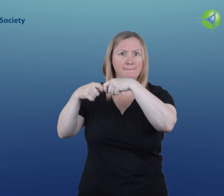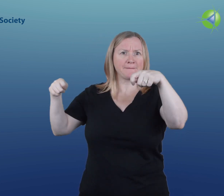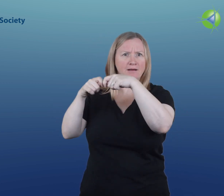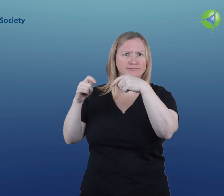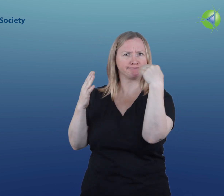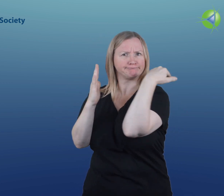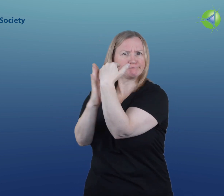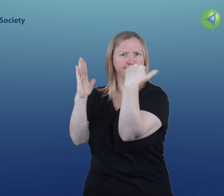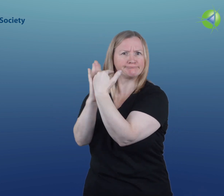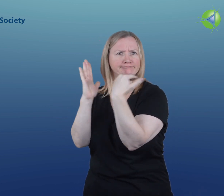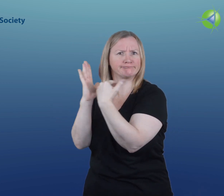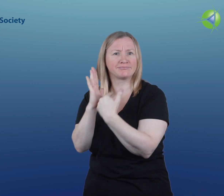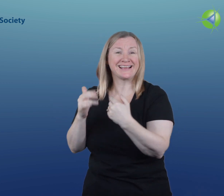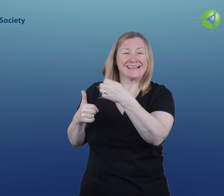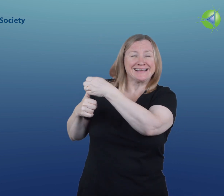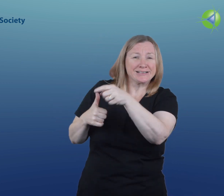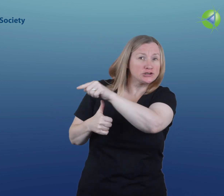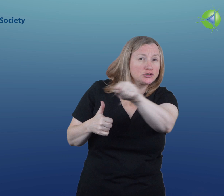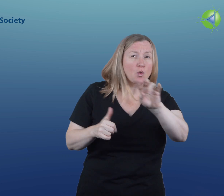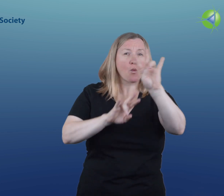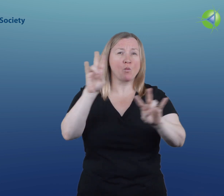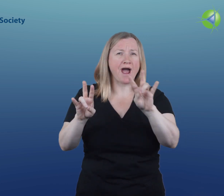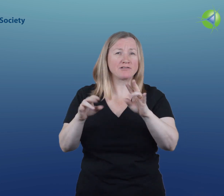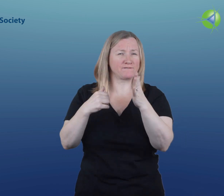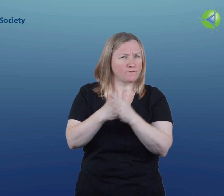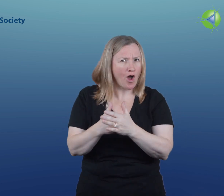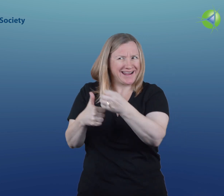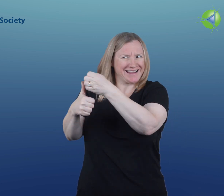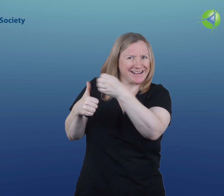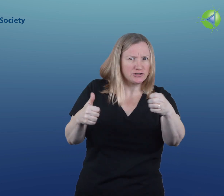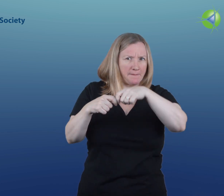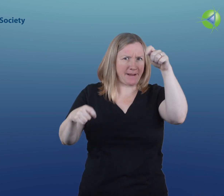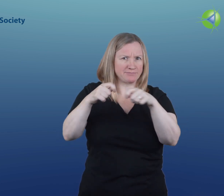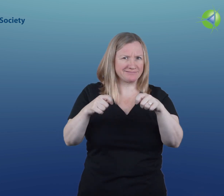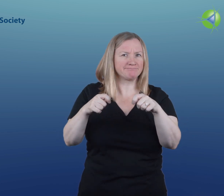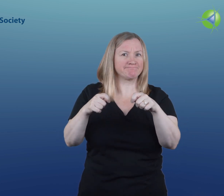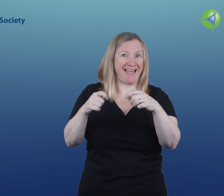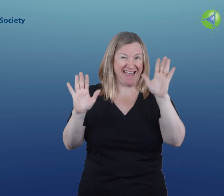and each question for each Measure asks the following: